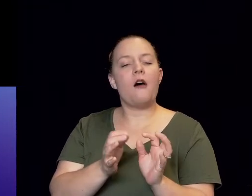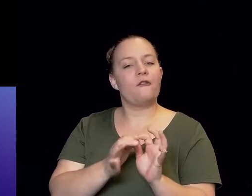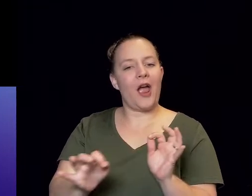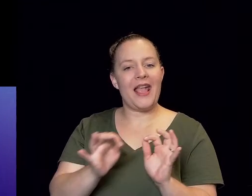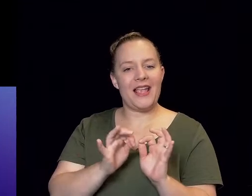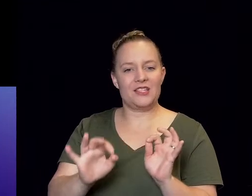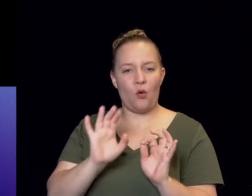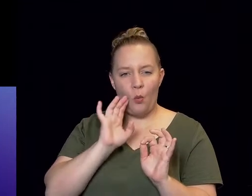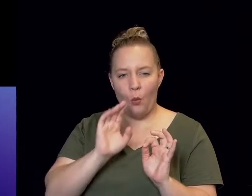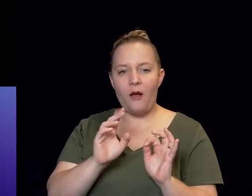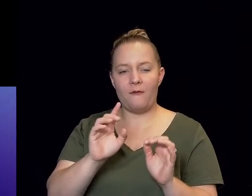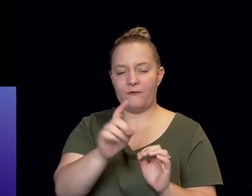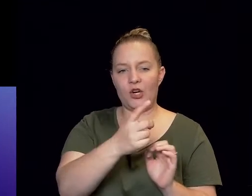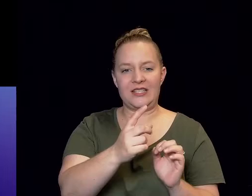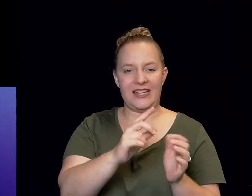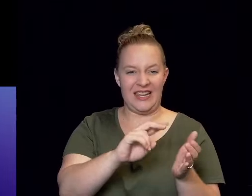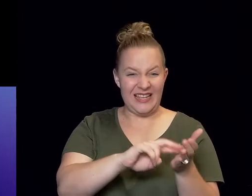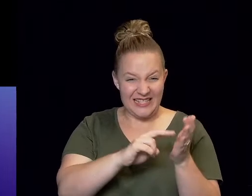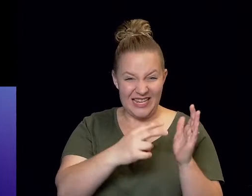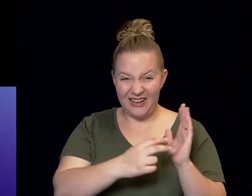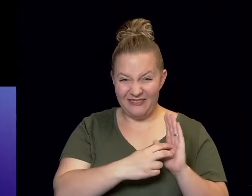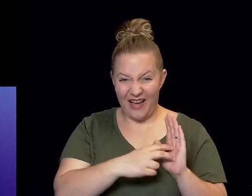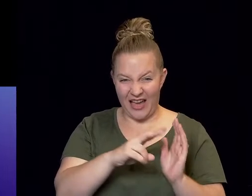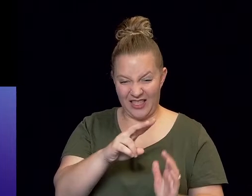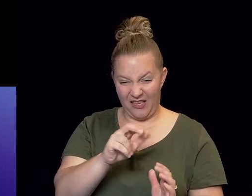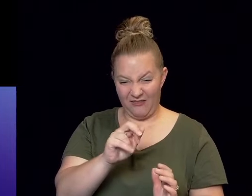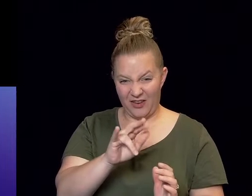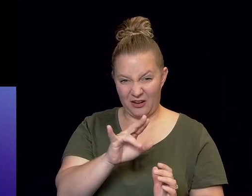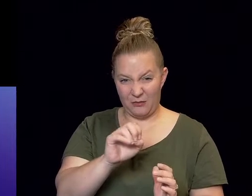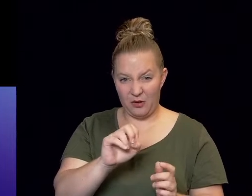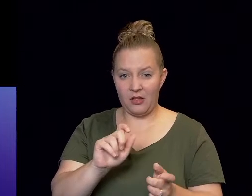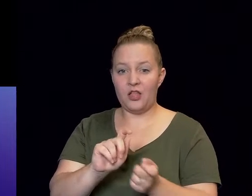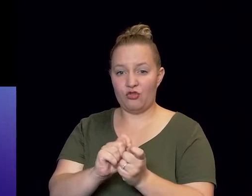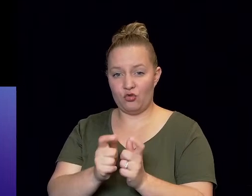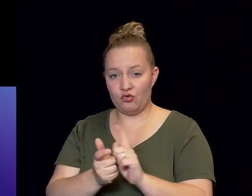variable and then translate each phrase into the algebraic expression. So right here example one, it